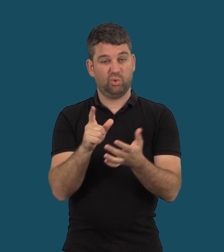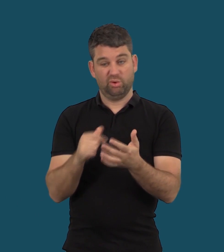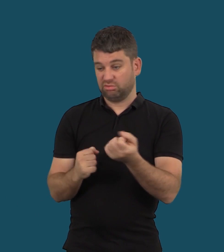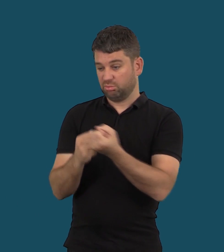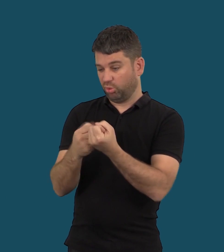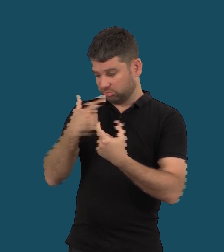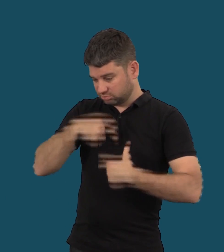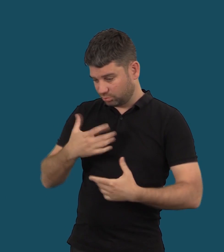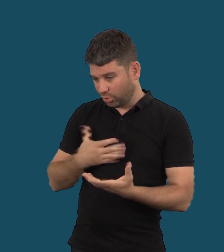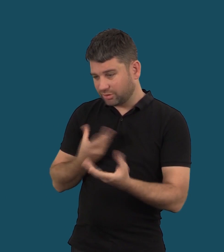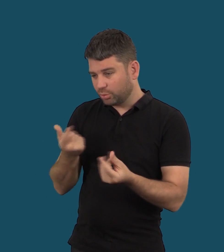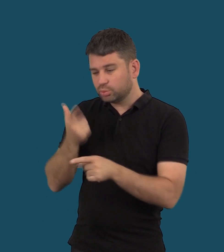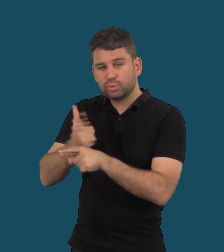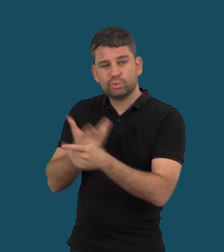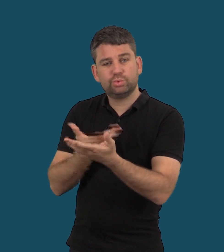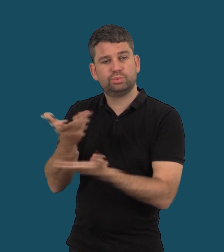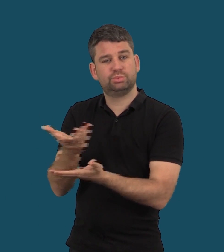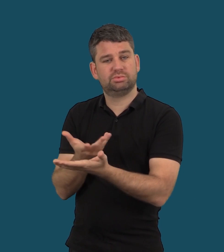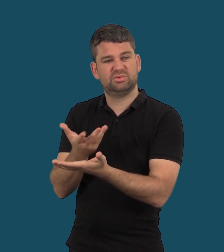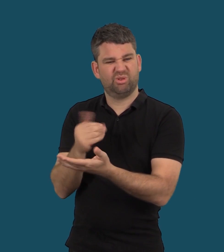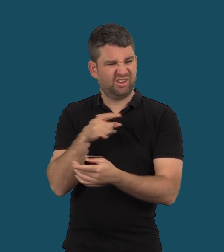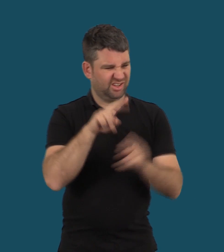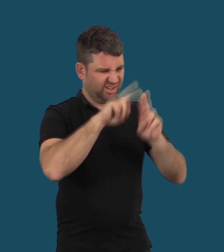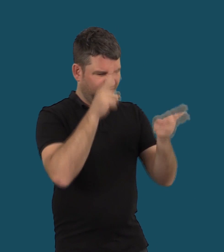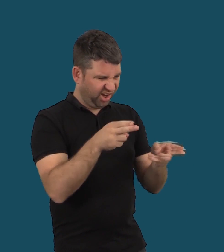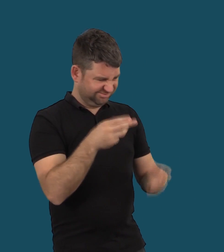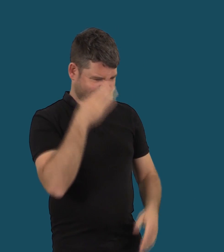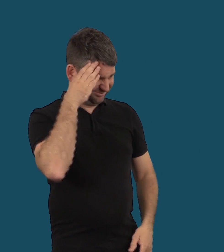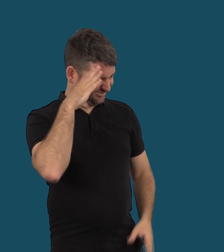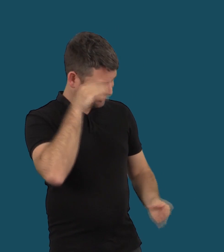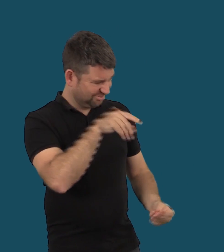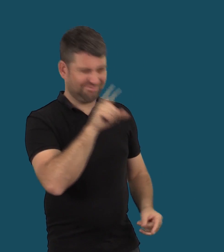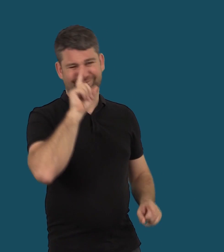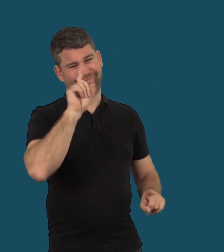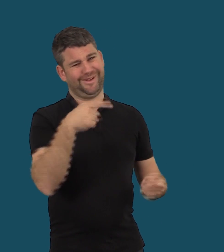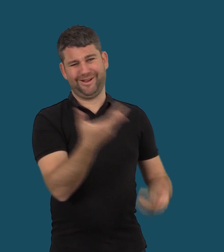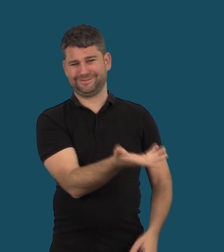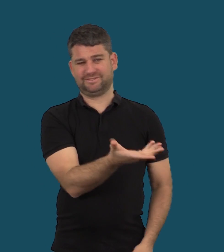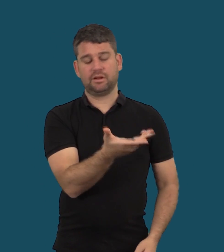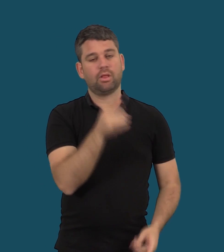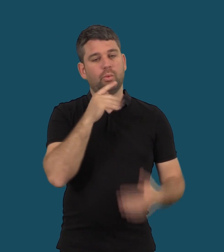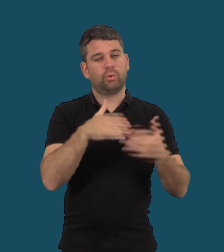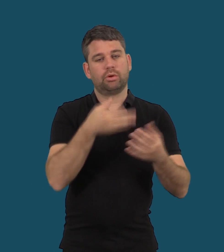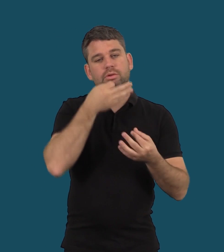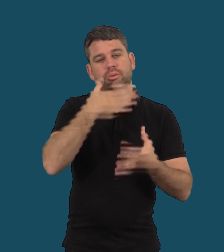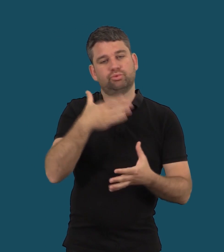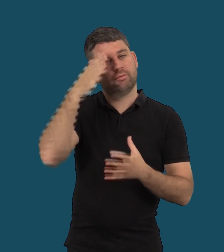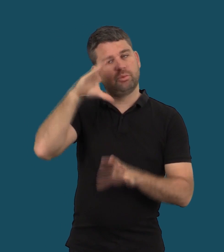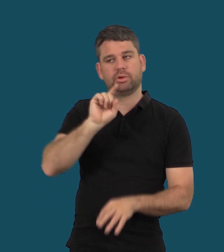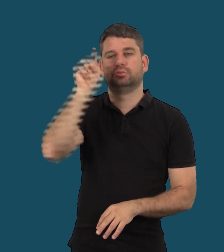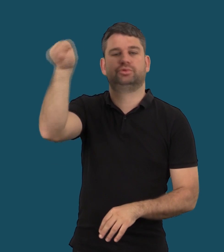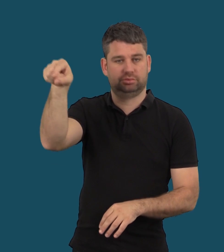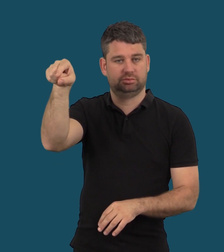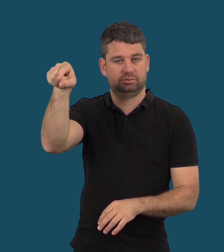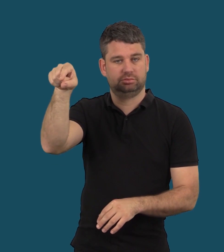temporary accommodation if you have nowhere to stay, and other personal support.